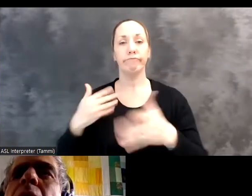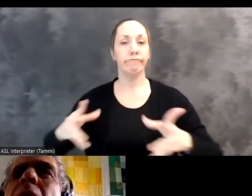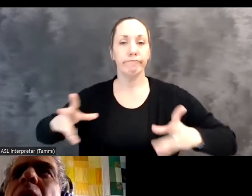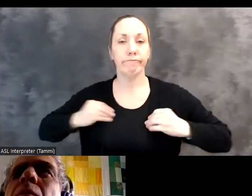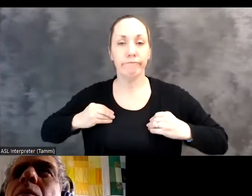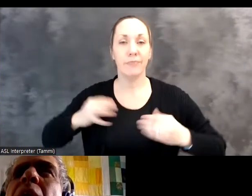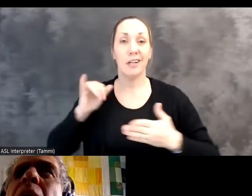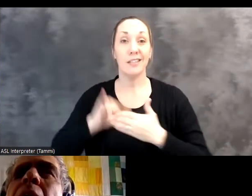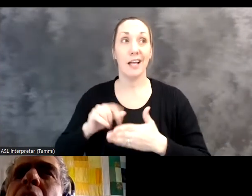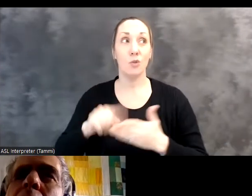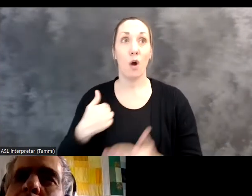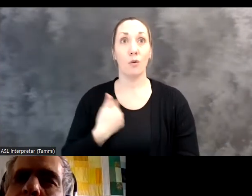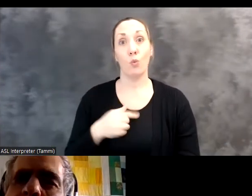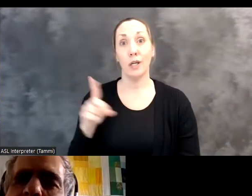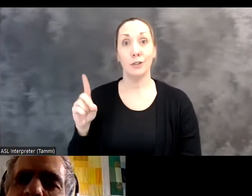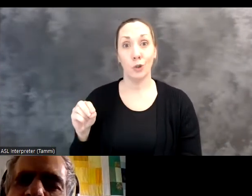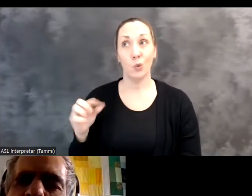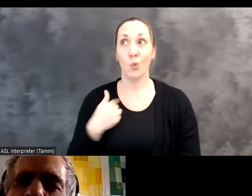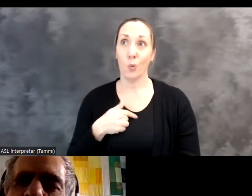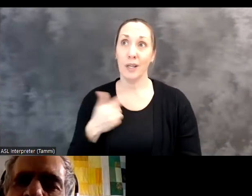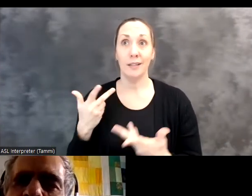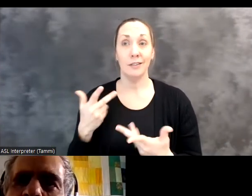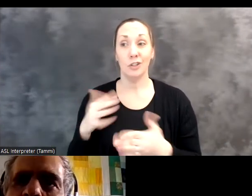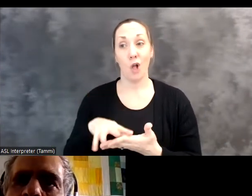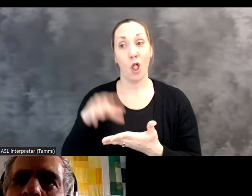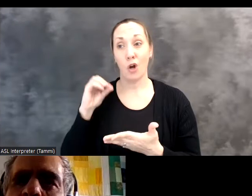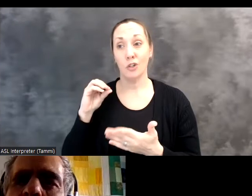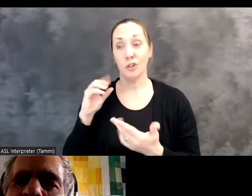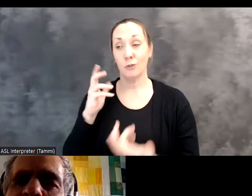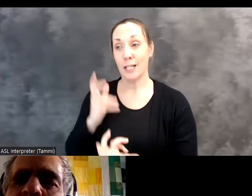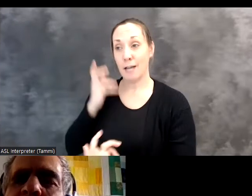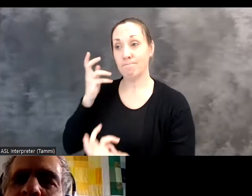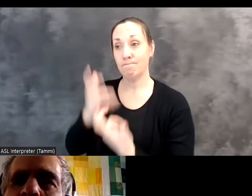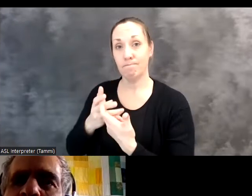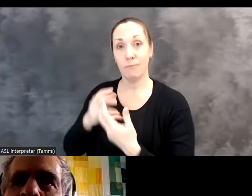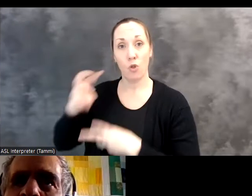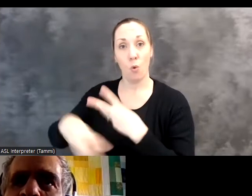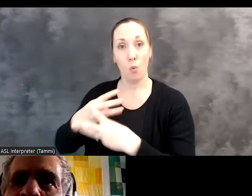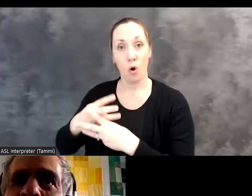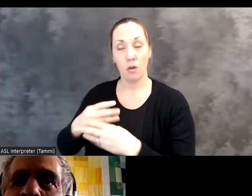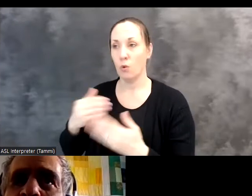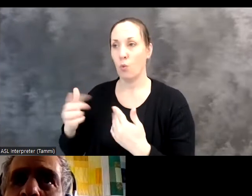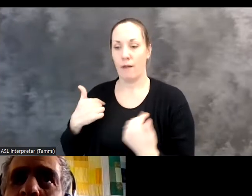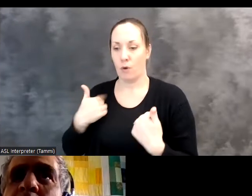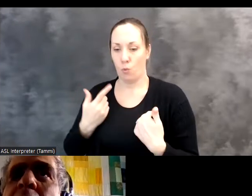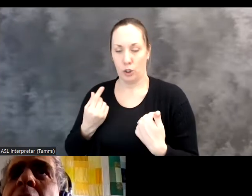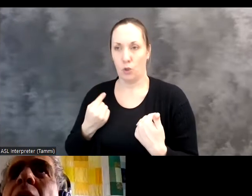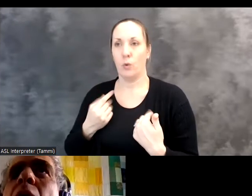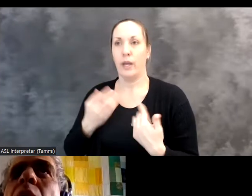by that is Persons with Disabilities have been amazing abilities to just make do. That's what we do. We kind of